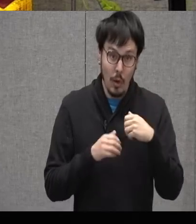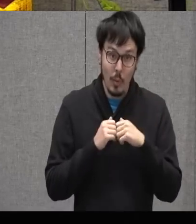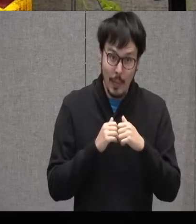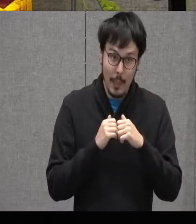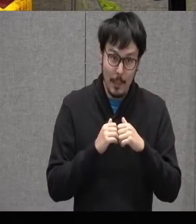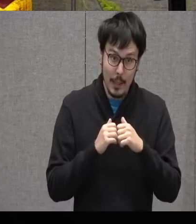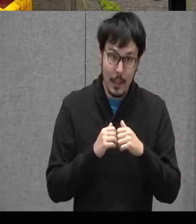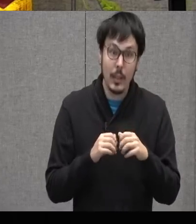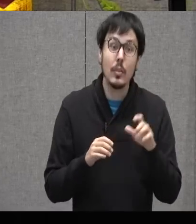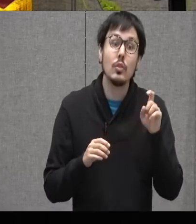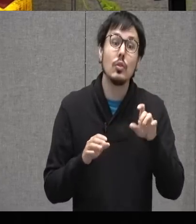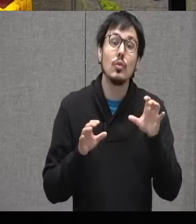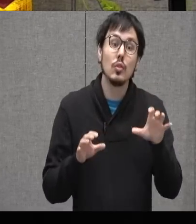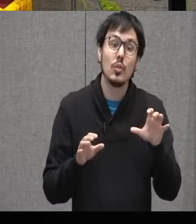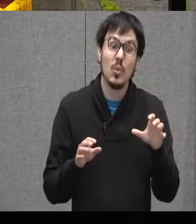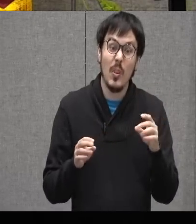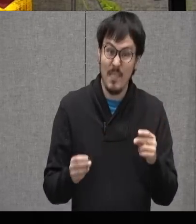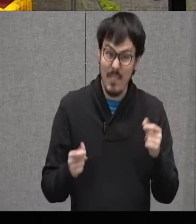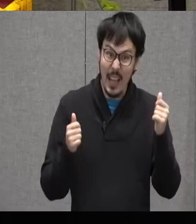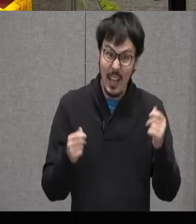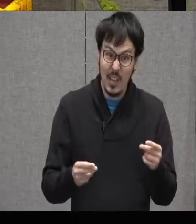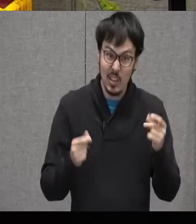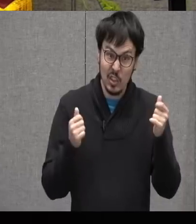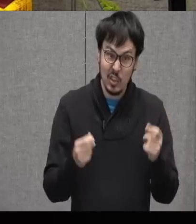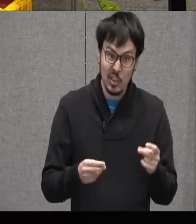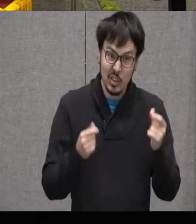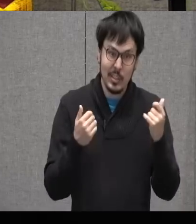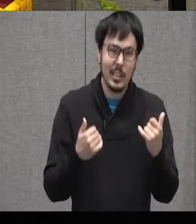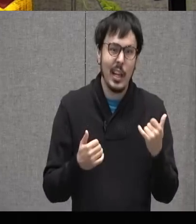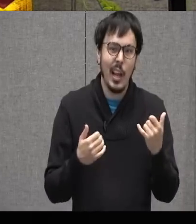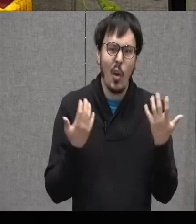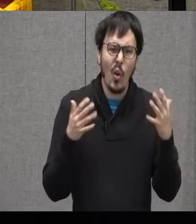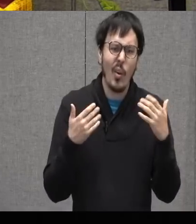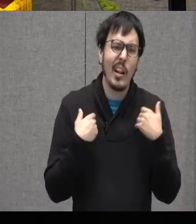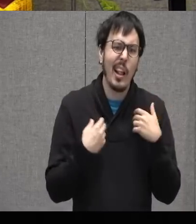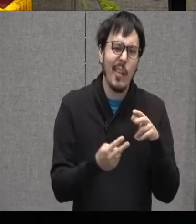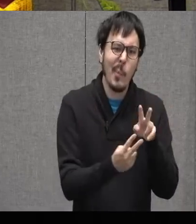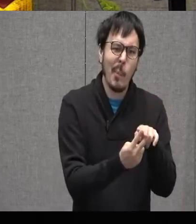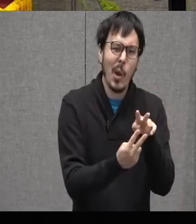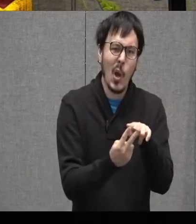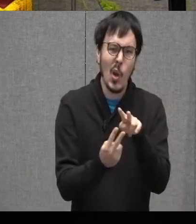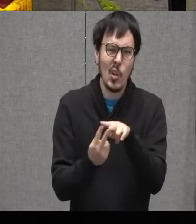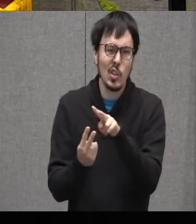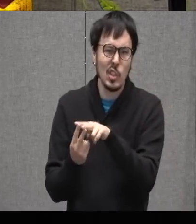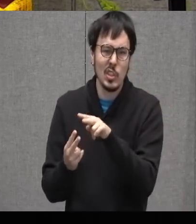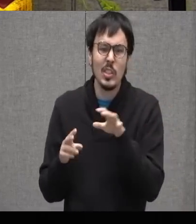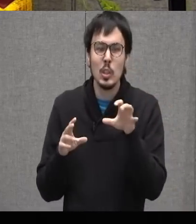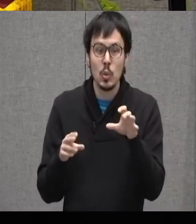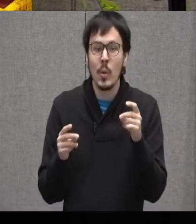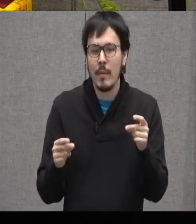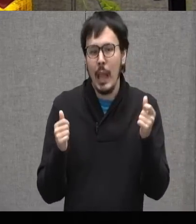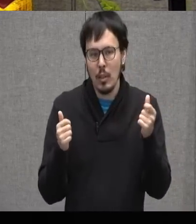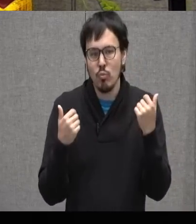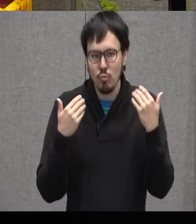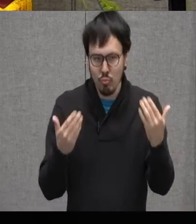Should we do it now a little bit faster now that they already all have a partner? Let's do it a little bit faster, ready?